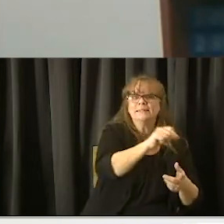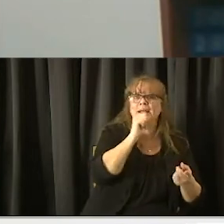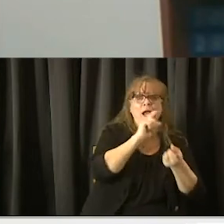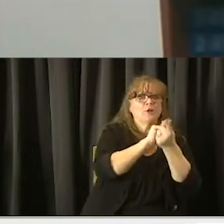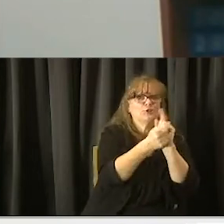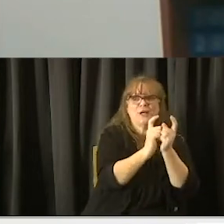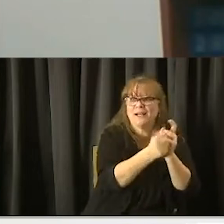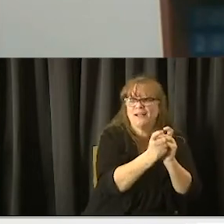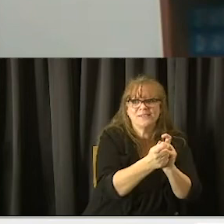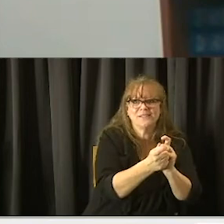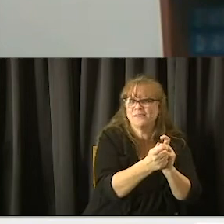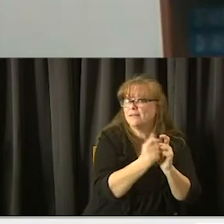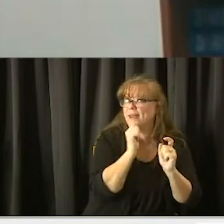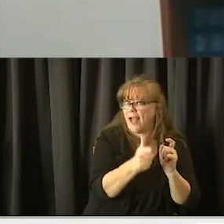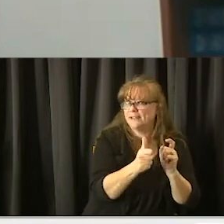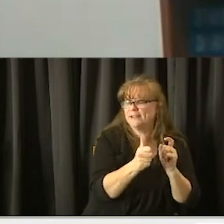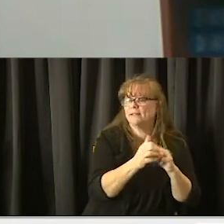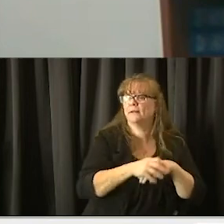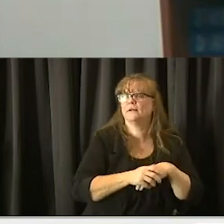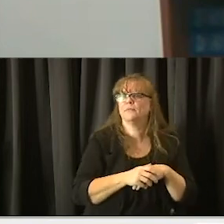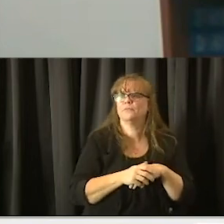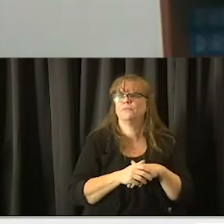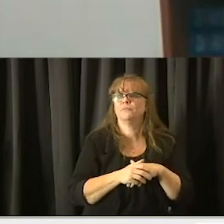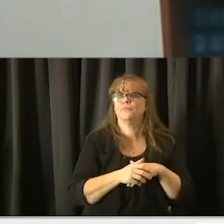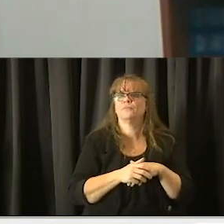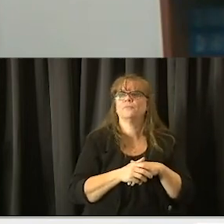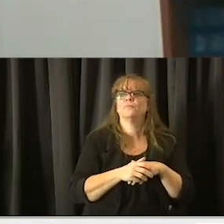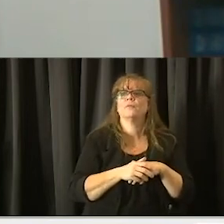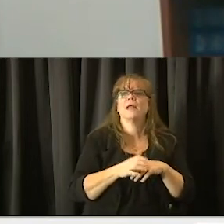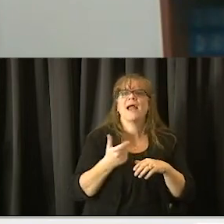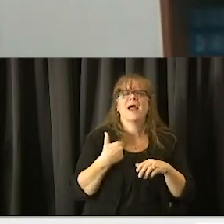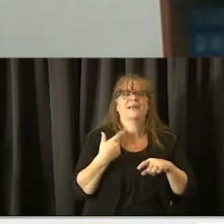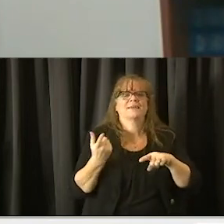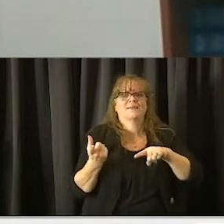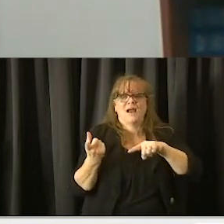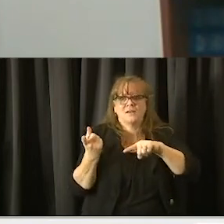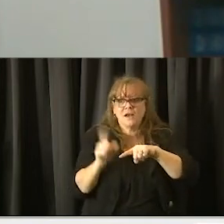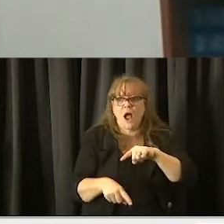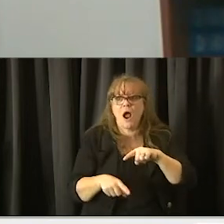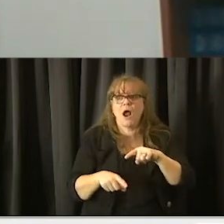don't have any evidence that they are showing the signature mutations that are defined in the